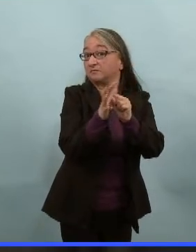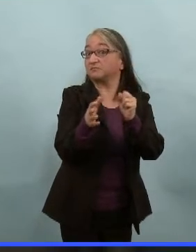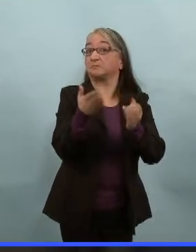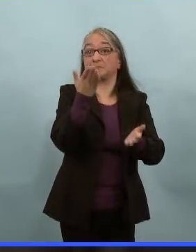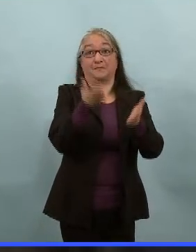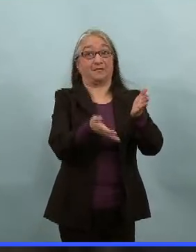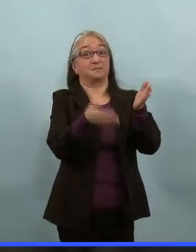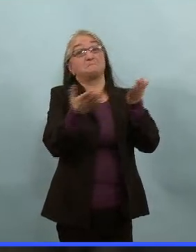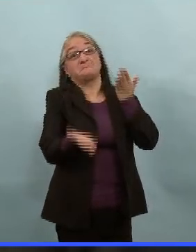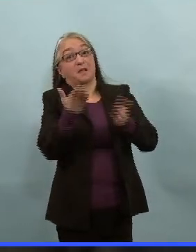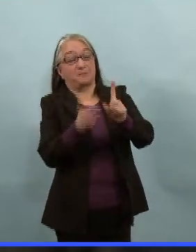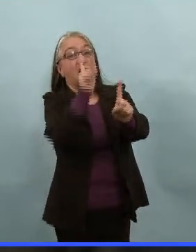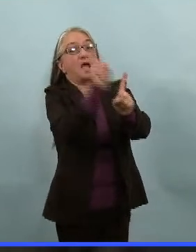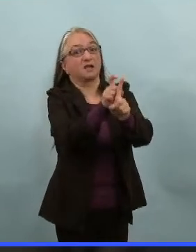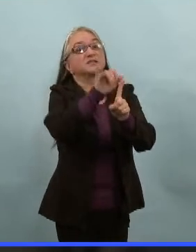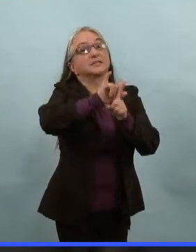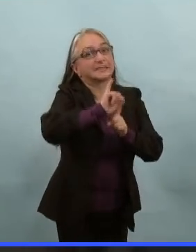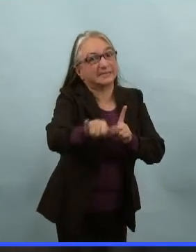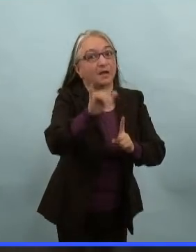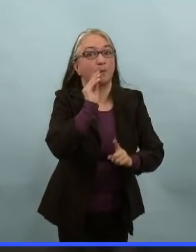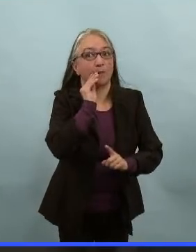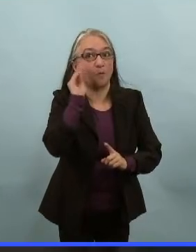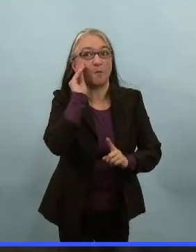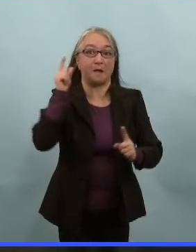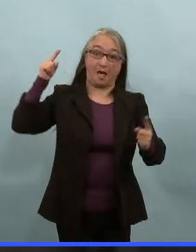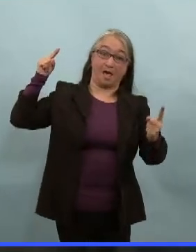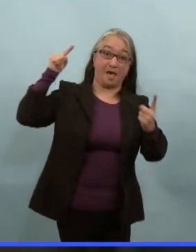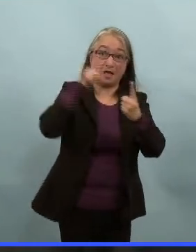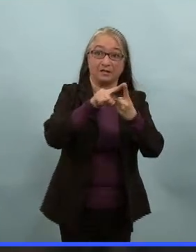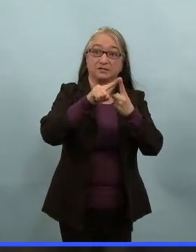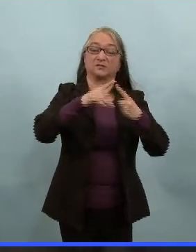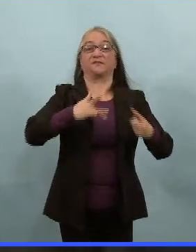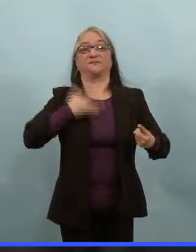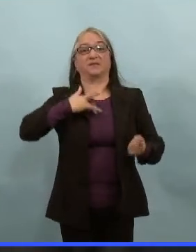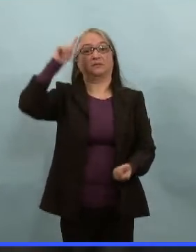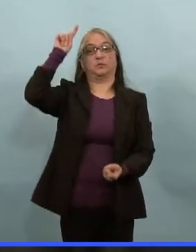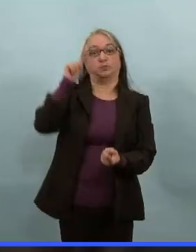until your symptoms resolve even though you may not have covet so again when you're sick